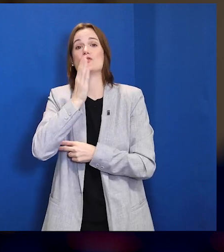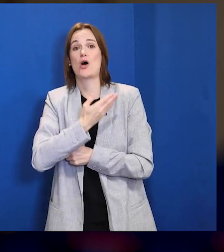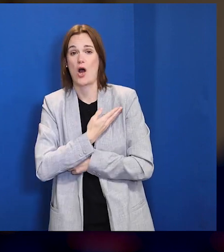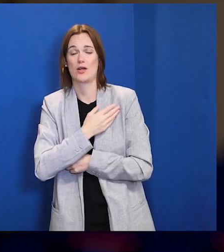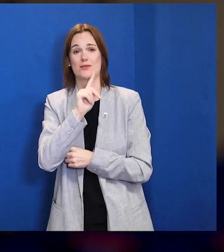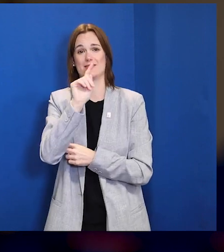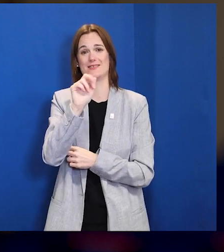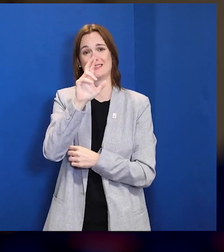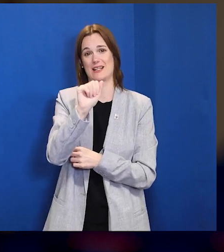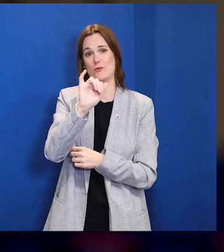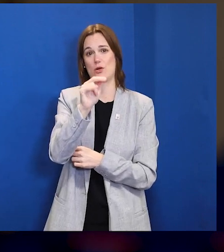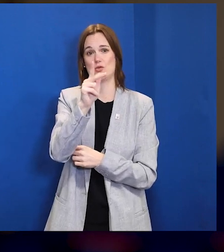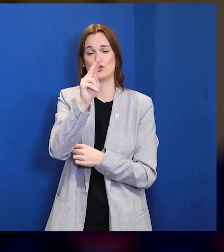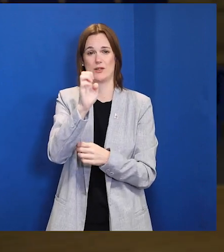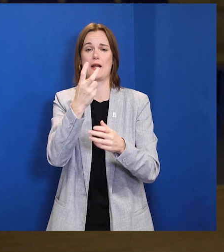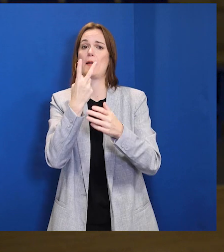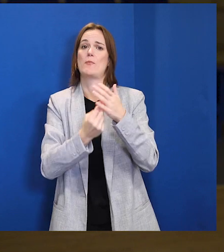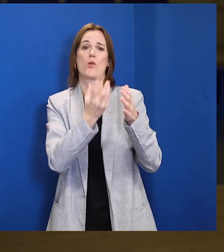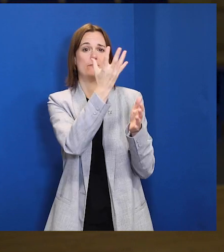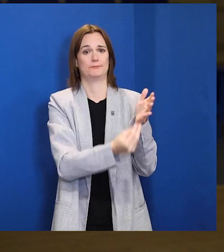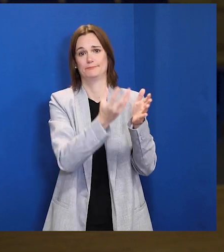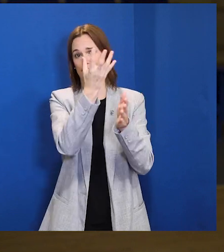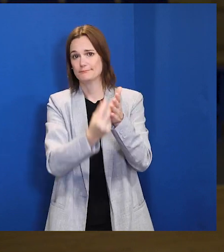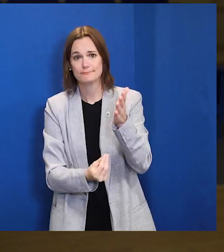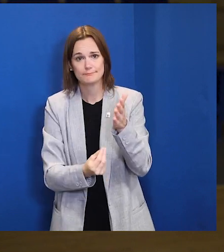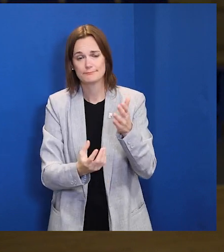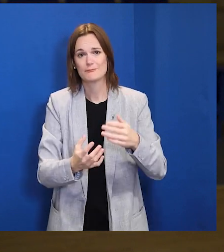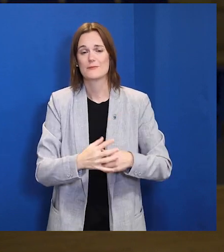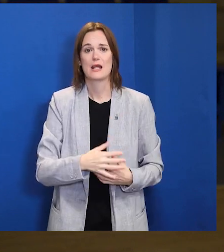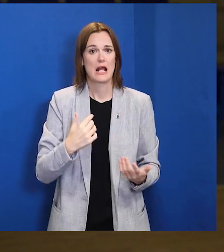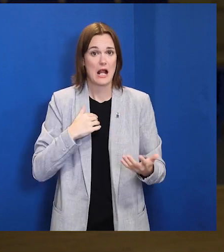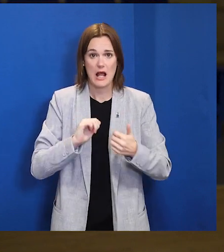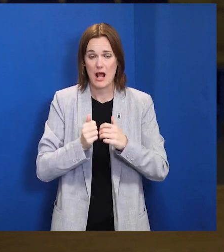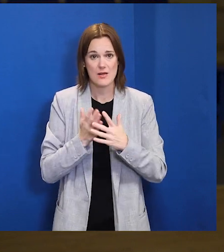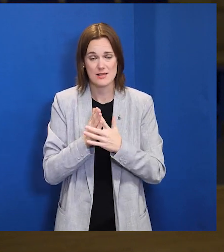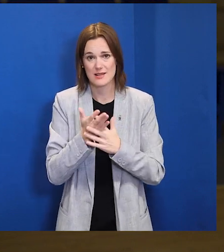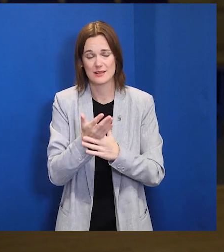and my Goddaughter Tara Julian. The only way I knew how to cope with it and continue with my